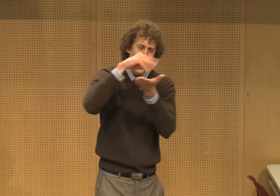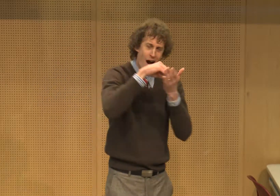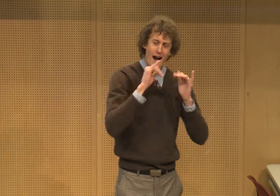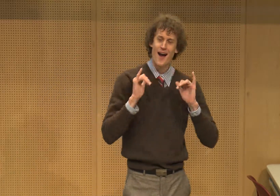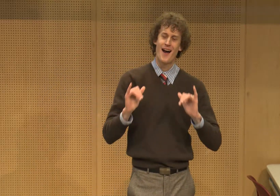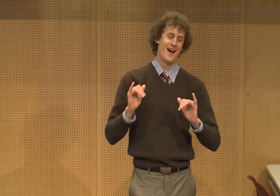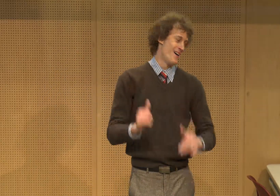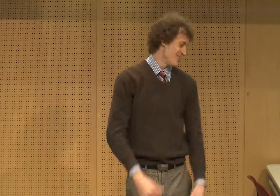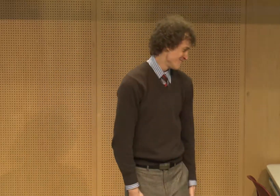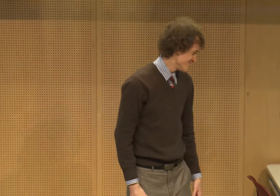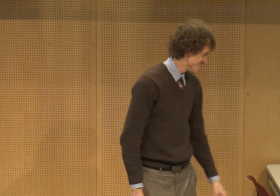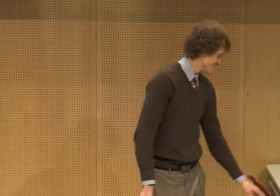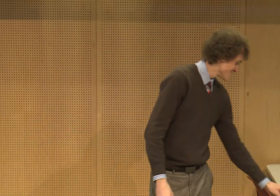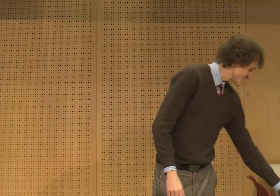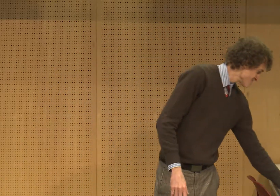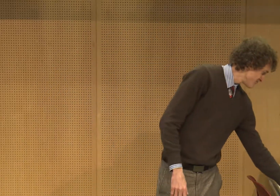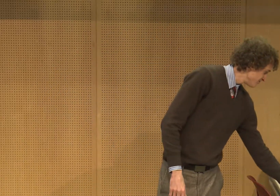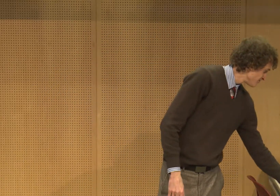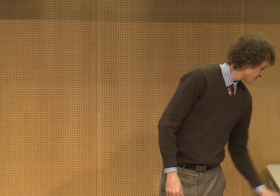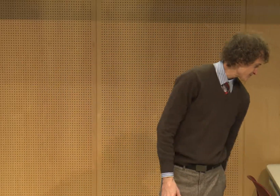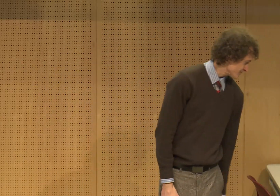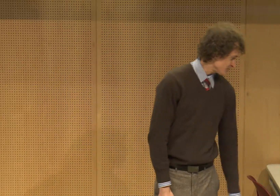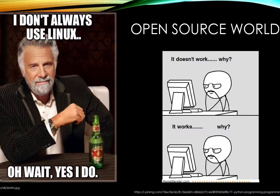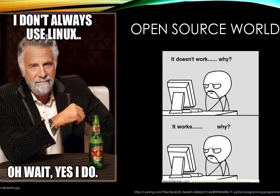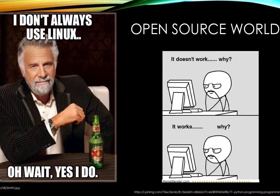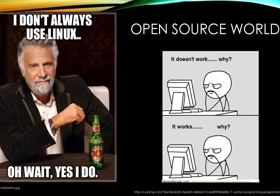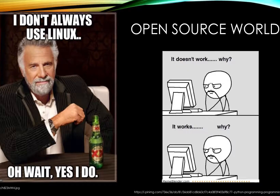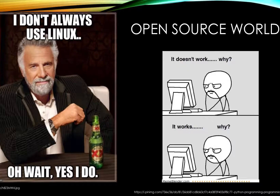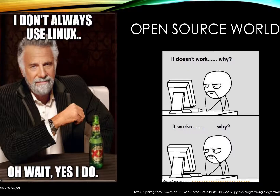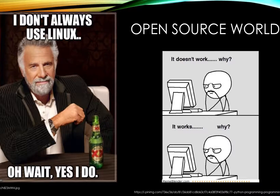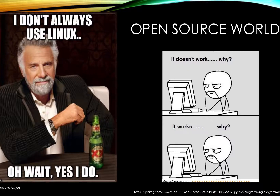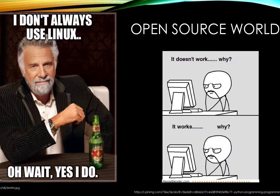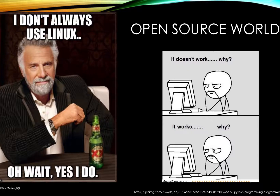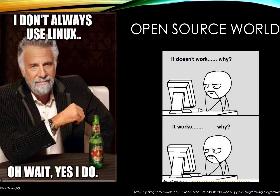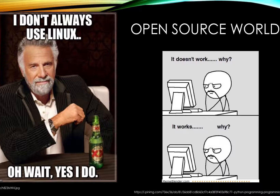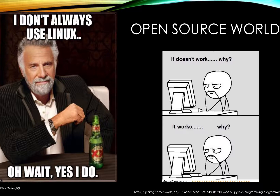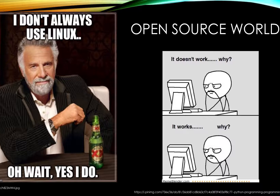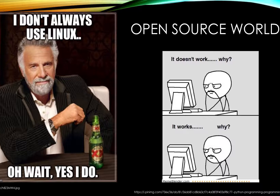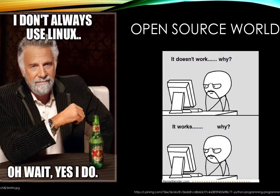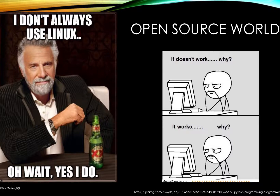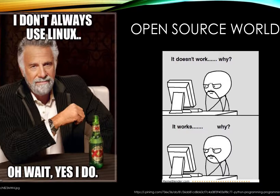and everybody was sharing ideas, and we were all able to learn from each other, and I loved it.